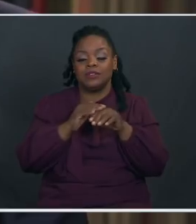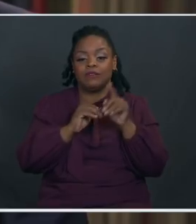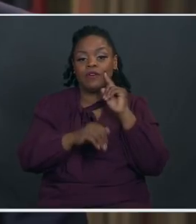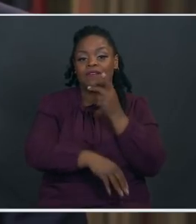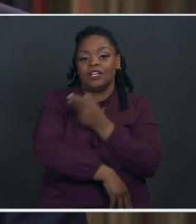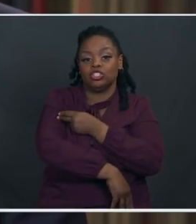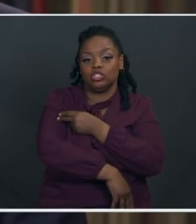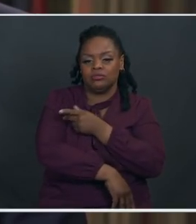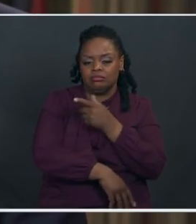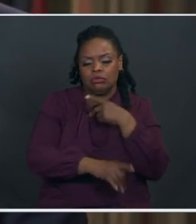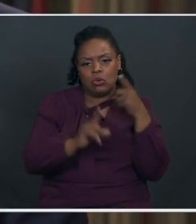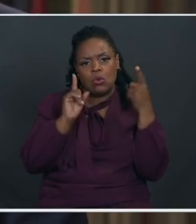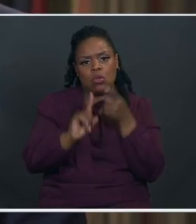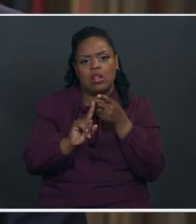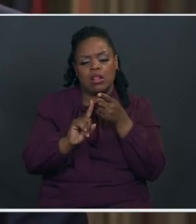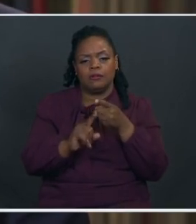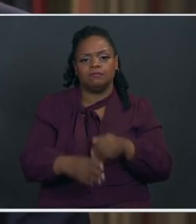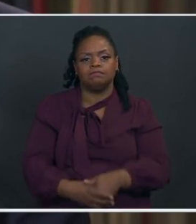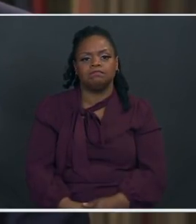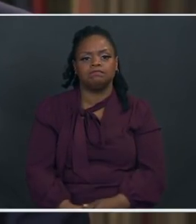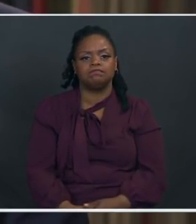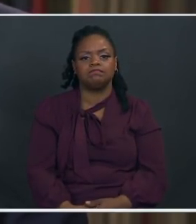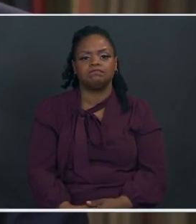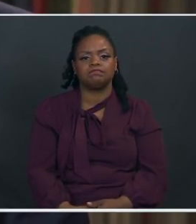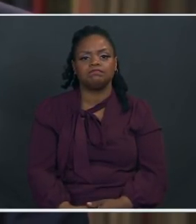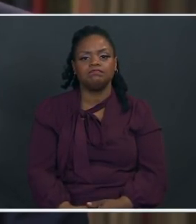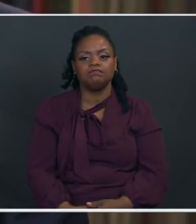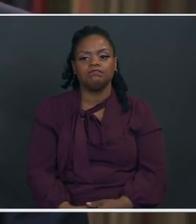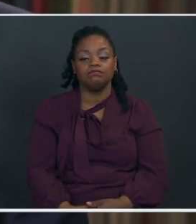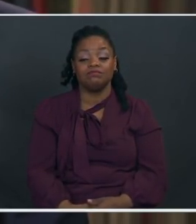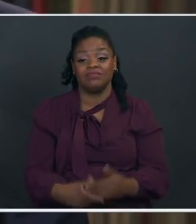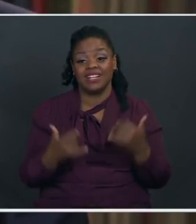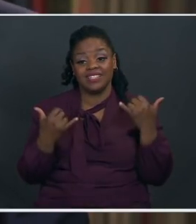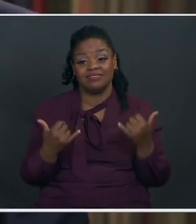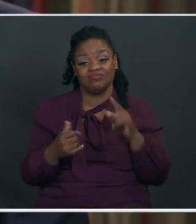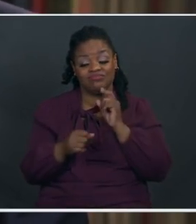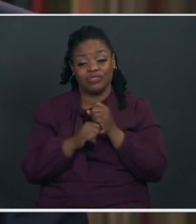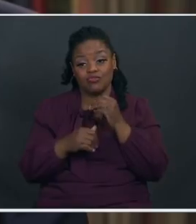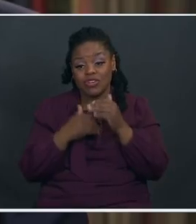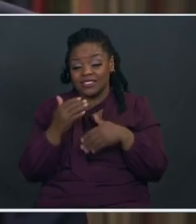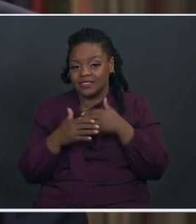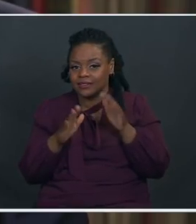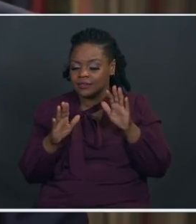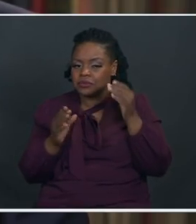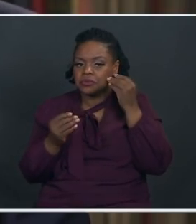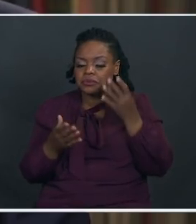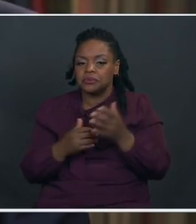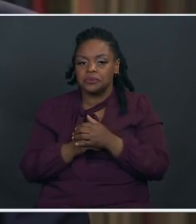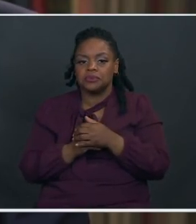which we are undertaking to do this. And so, I don't want you to hear that just because they are --